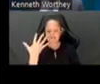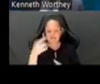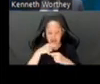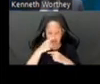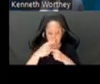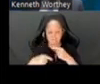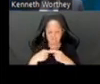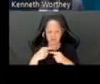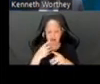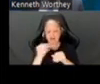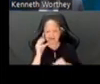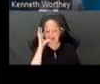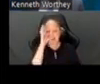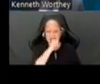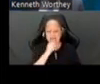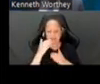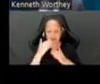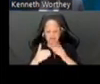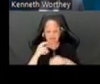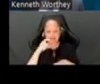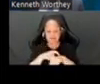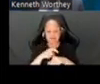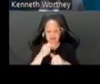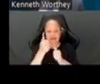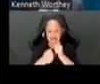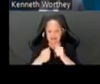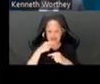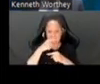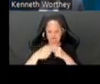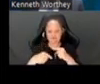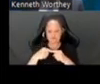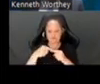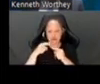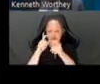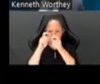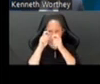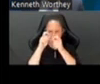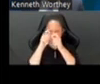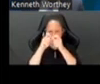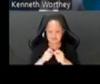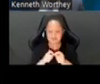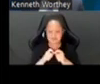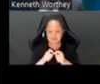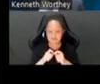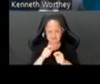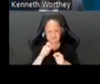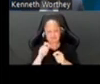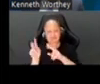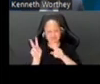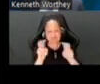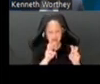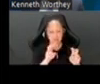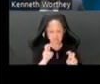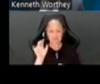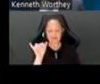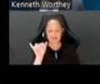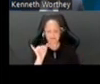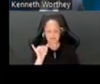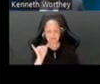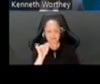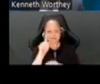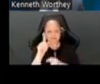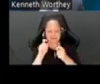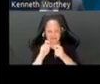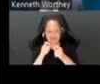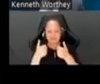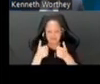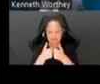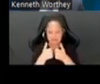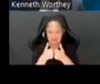time. Each round delves into a certain specific topic, such as this specific game talks about